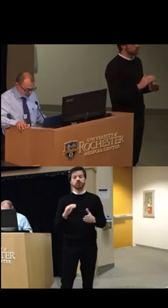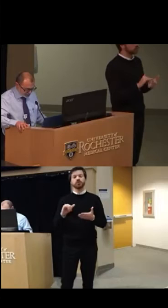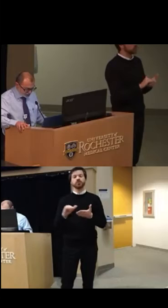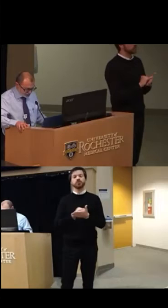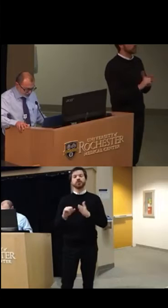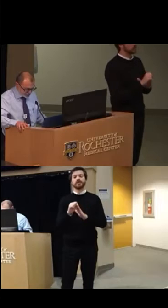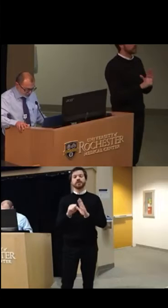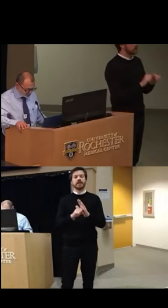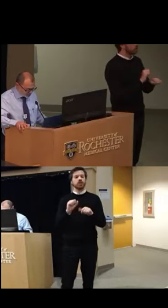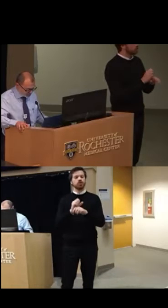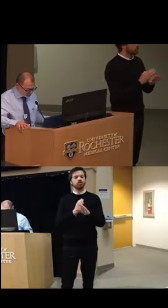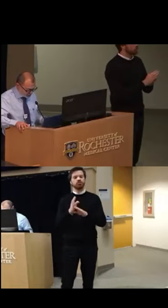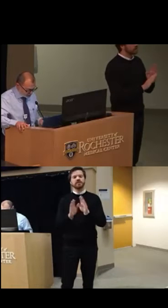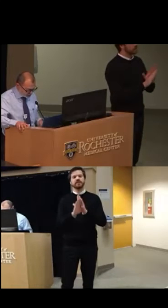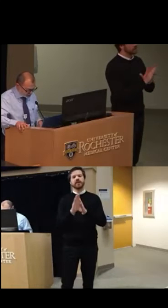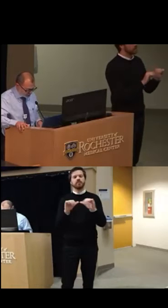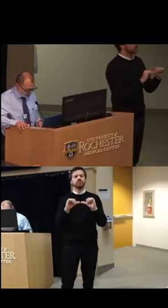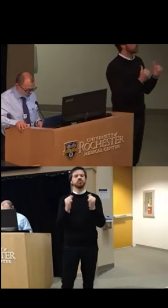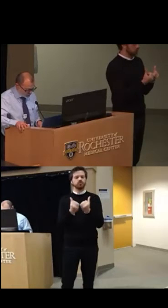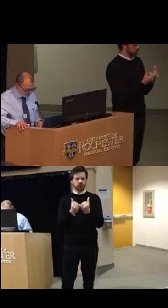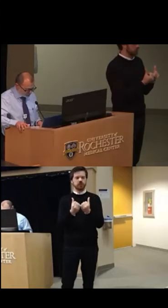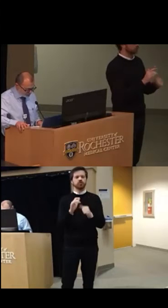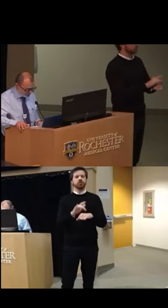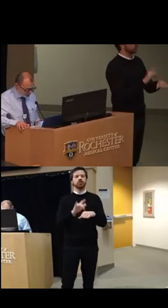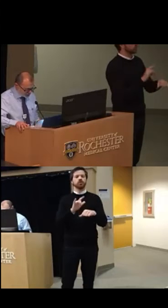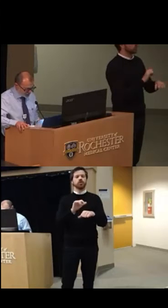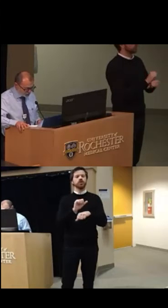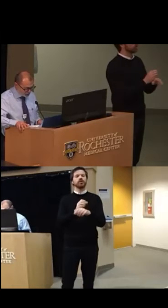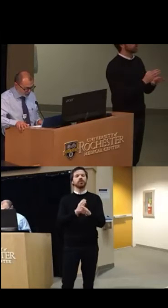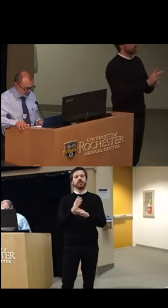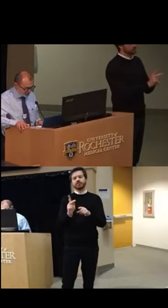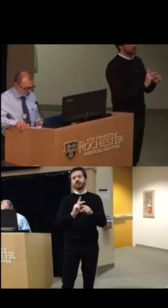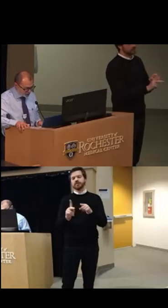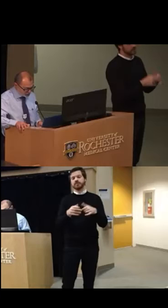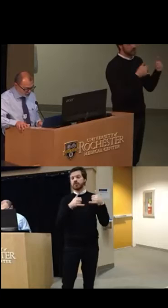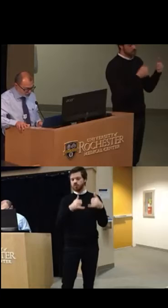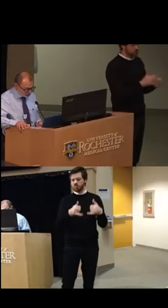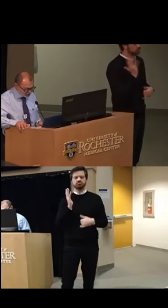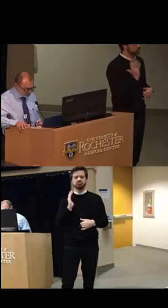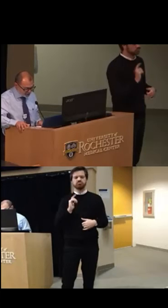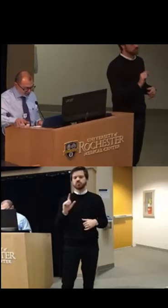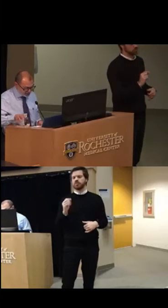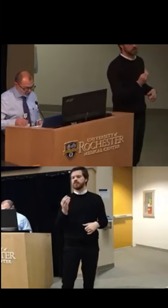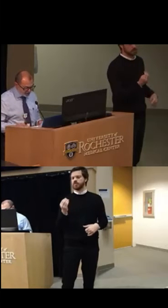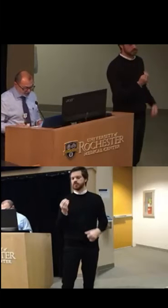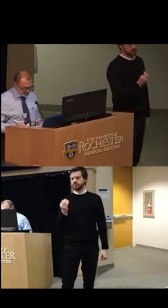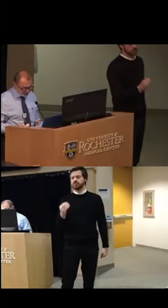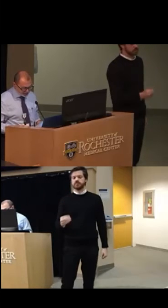State Career Development Association early career professional award in 2014 and the RIT